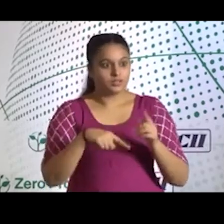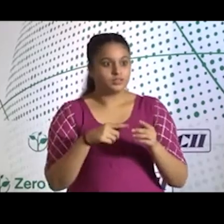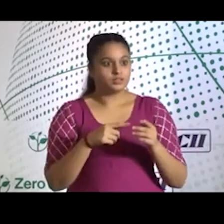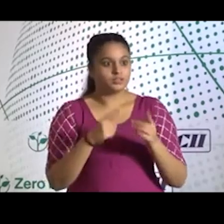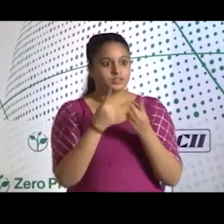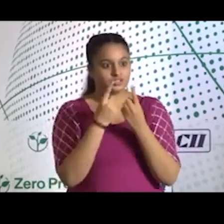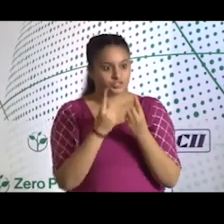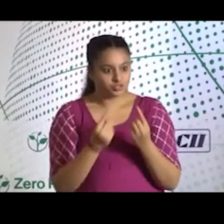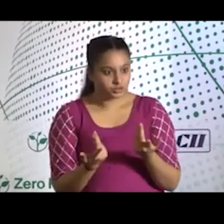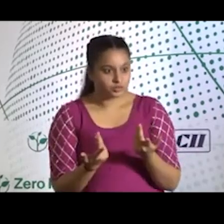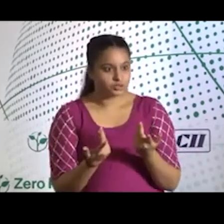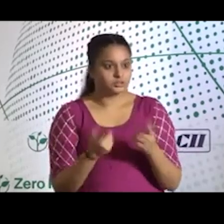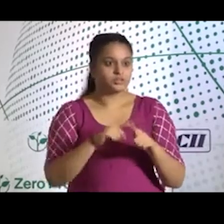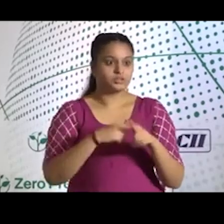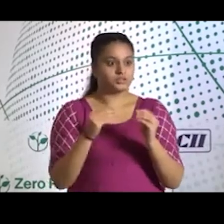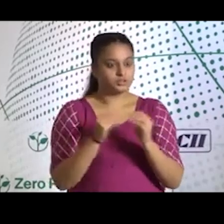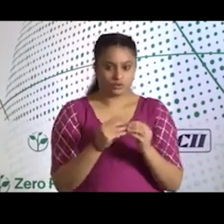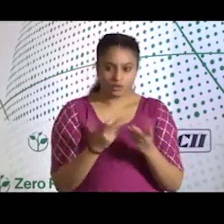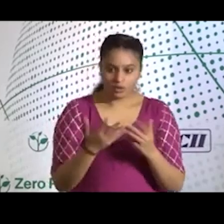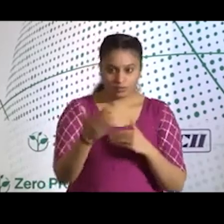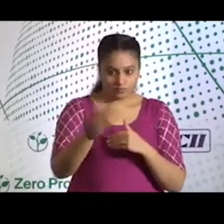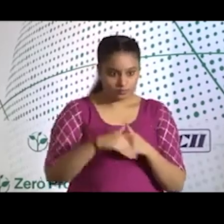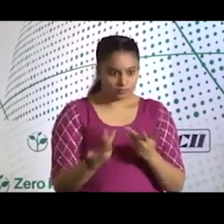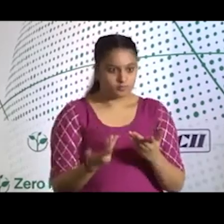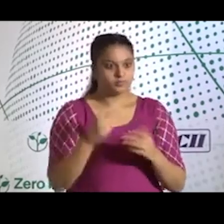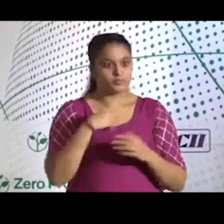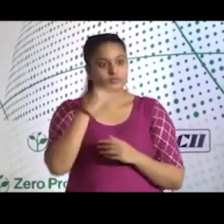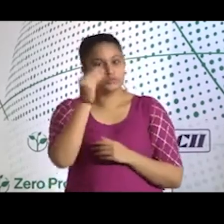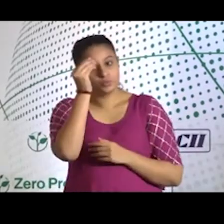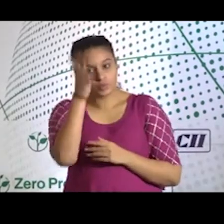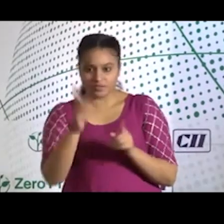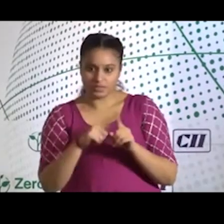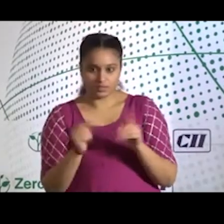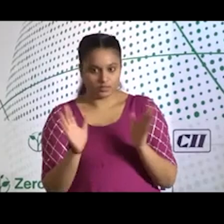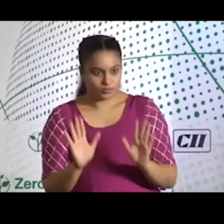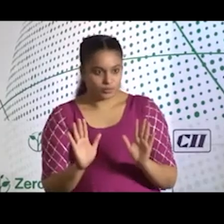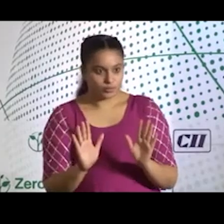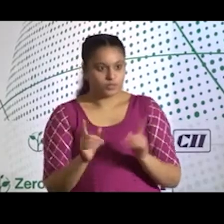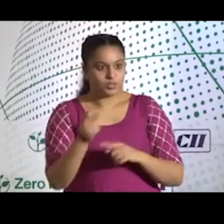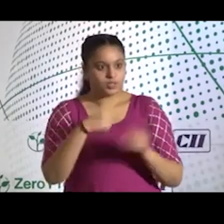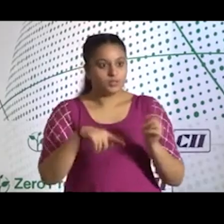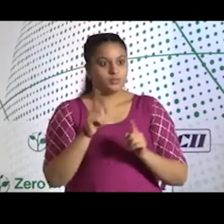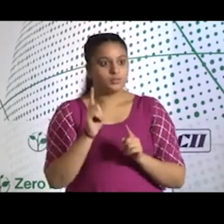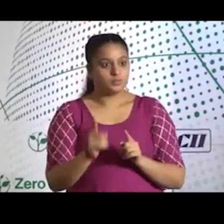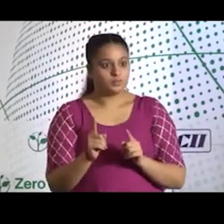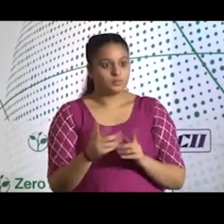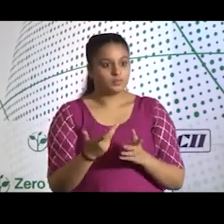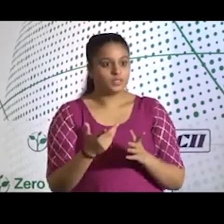They come for a job. You do awareness. And probably by that time it's too late.